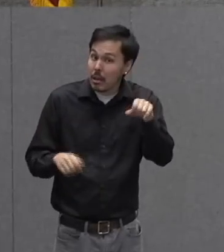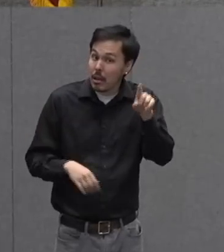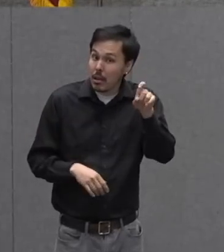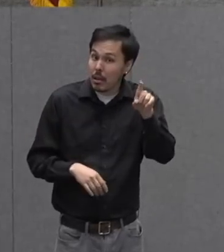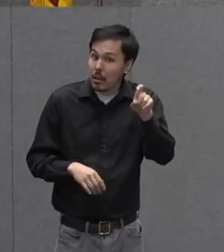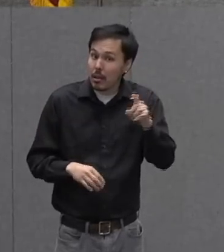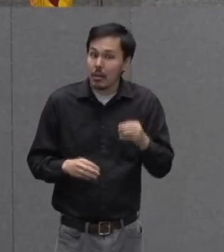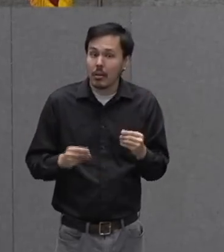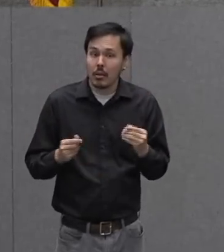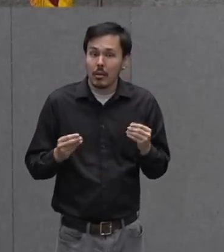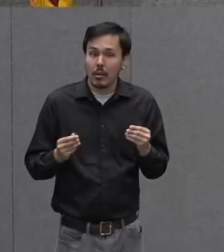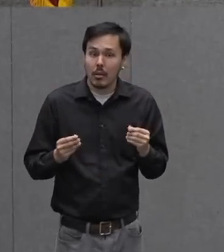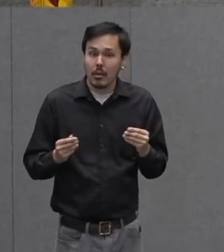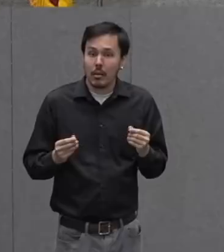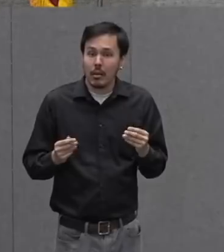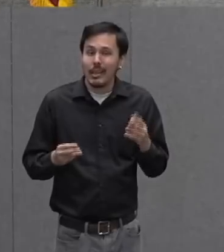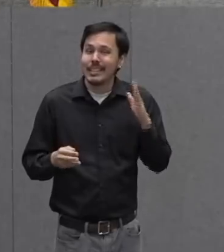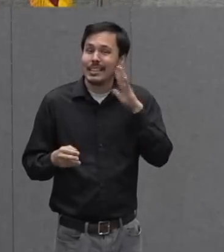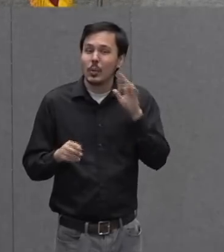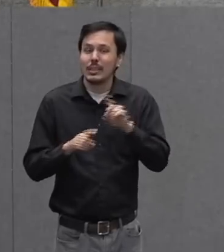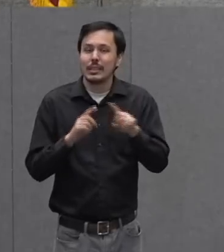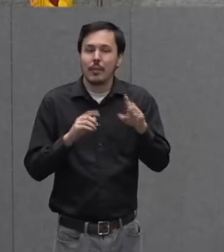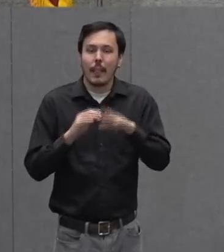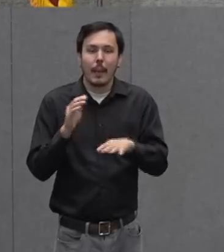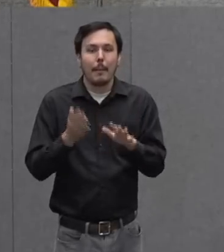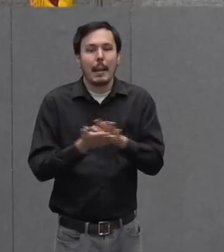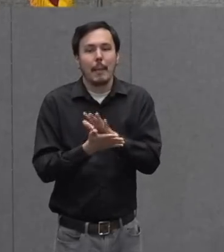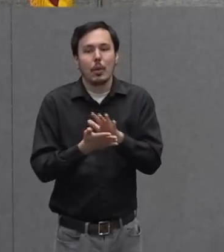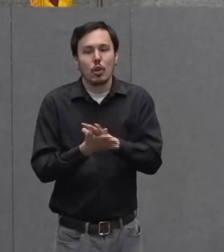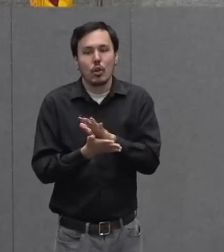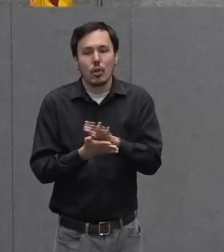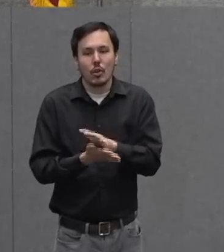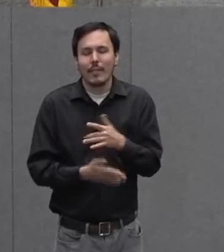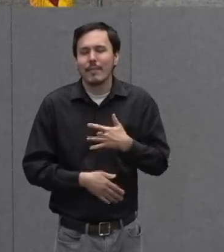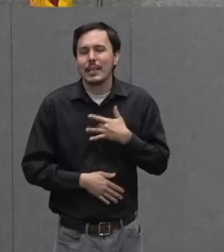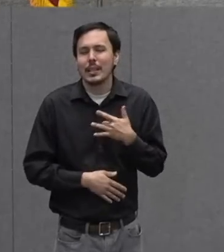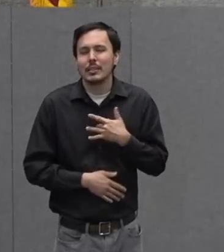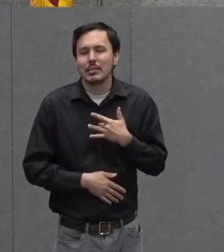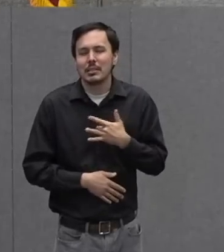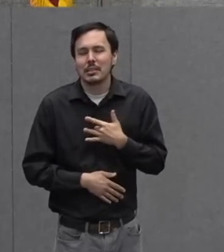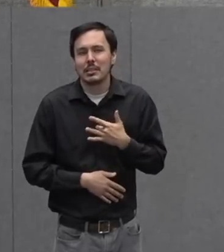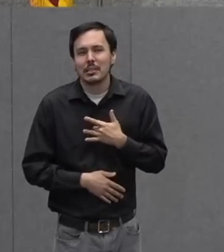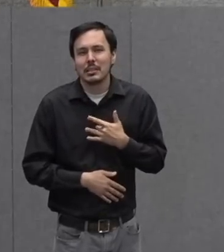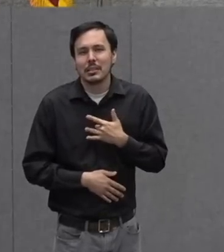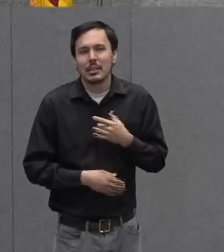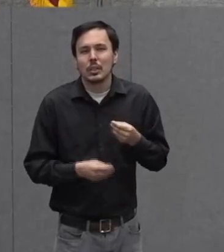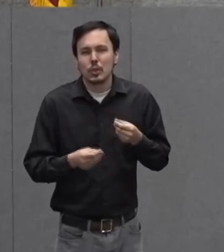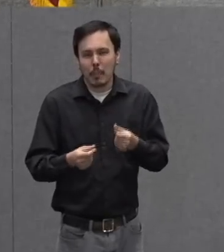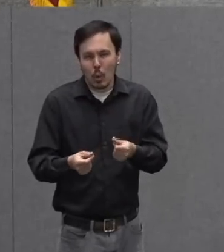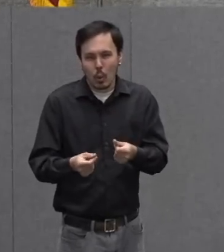Sounds different from paper. It feels smooth,